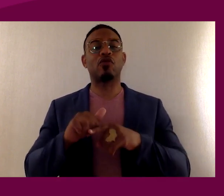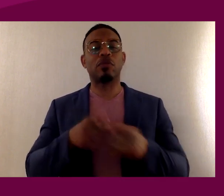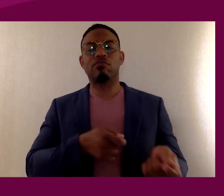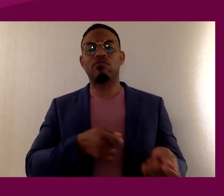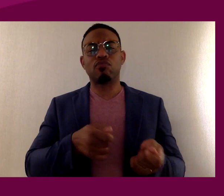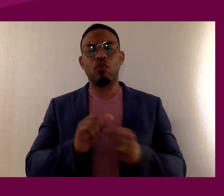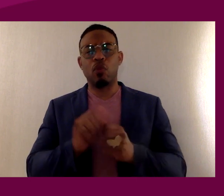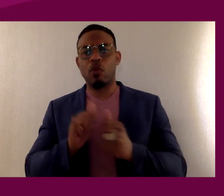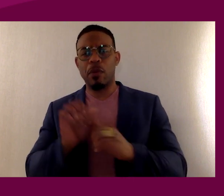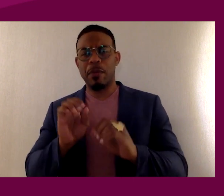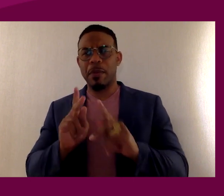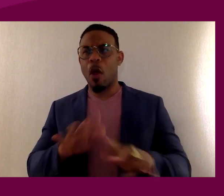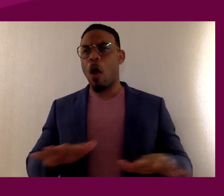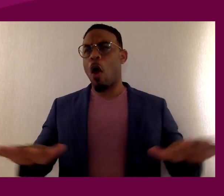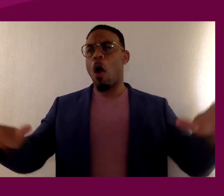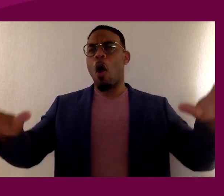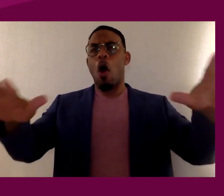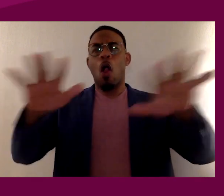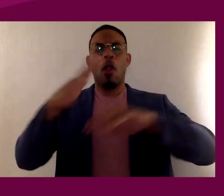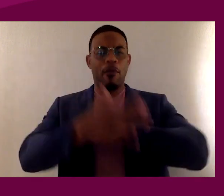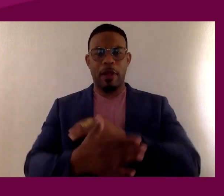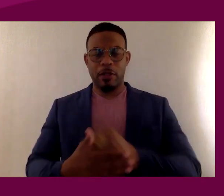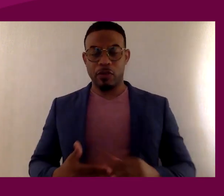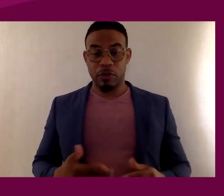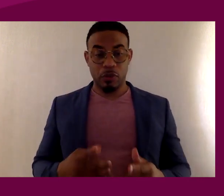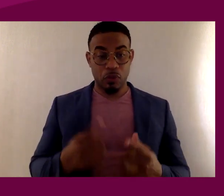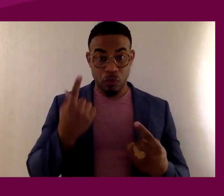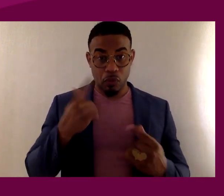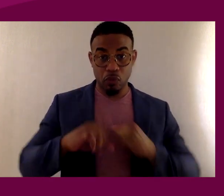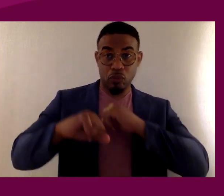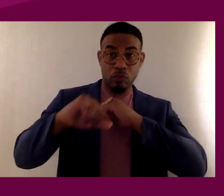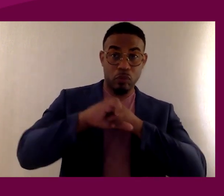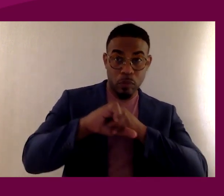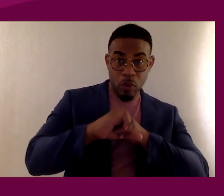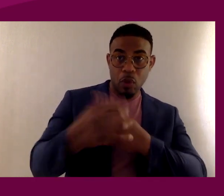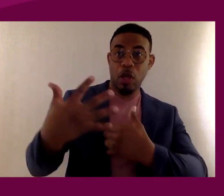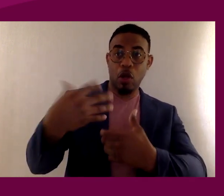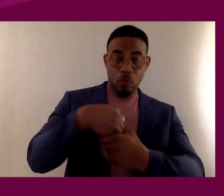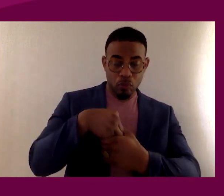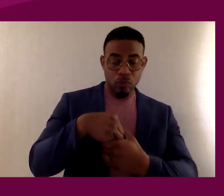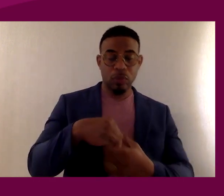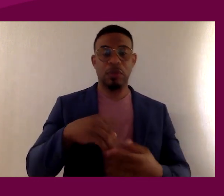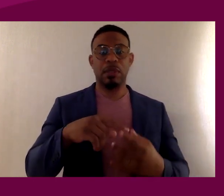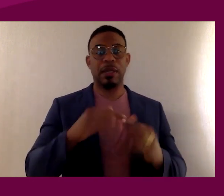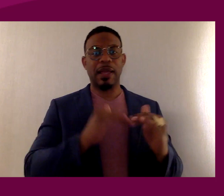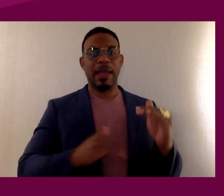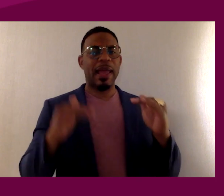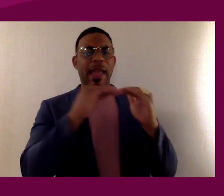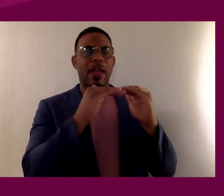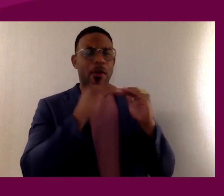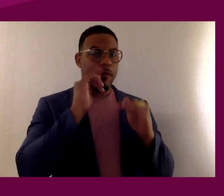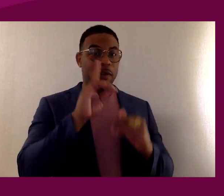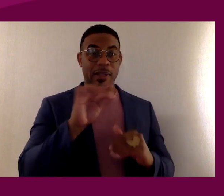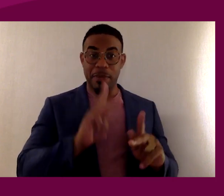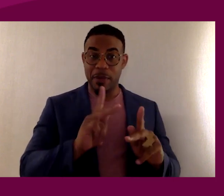And they have been training and working with people all over Russia to promote inclusion